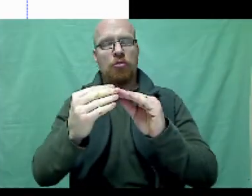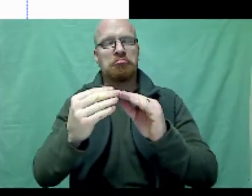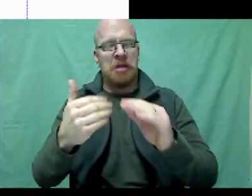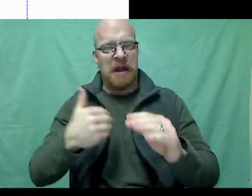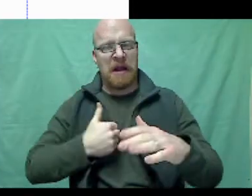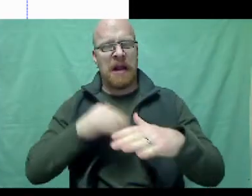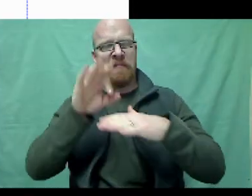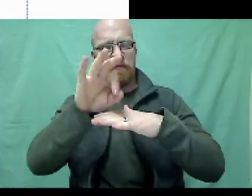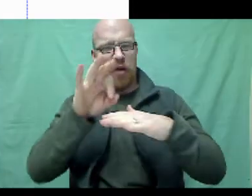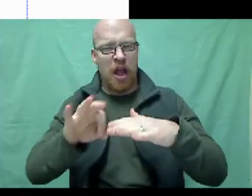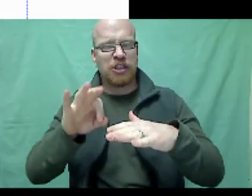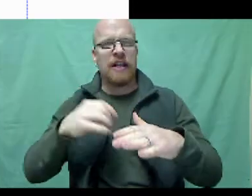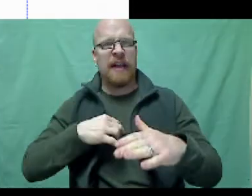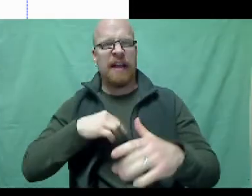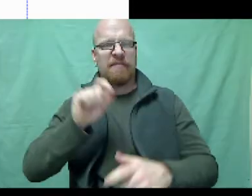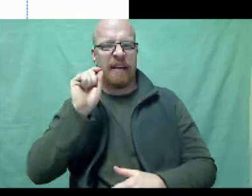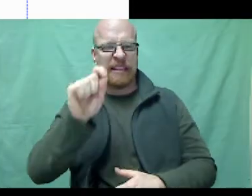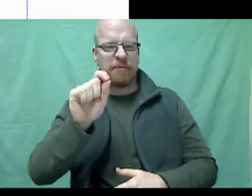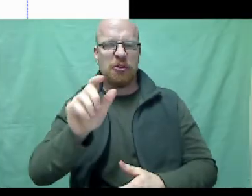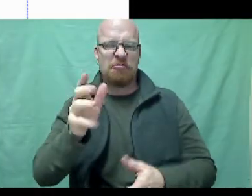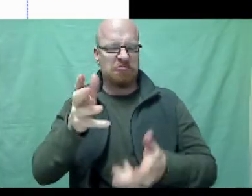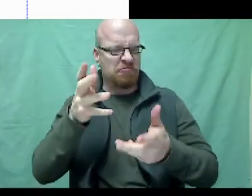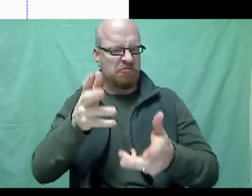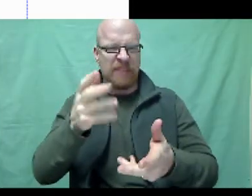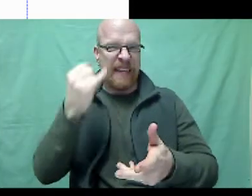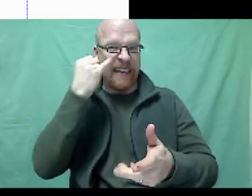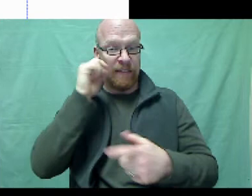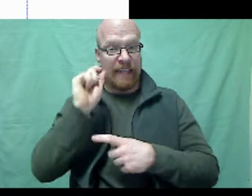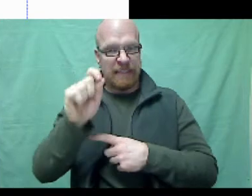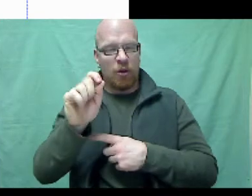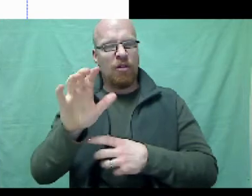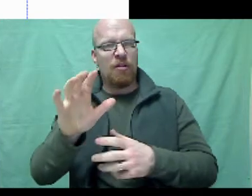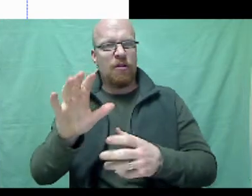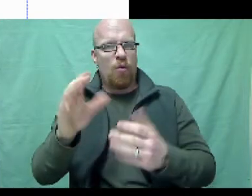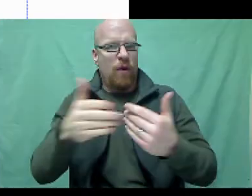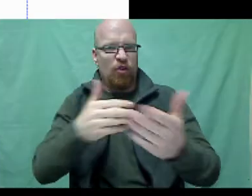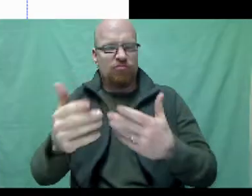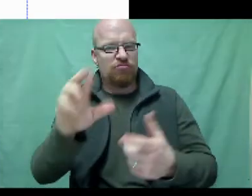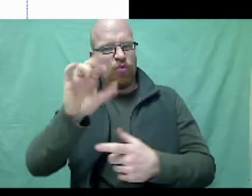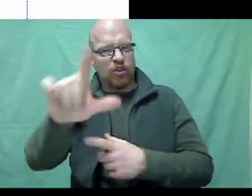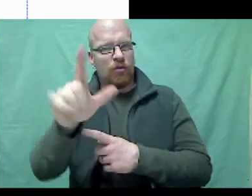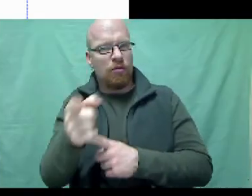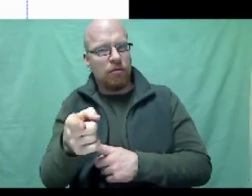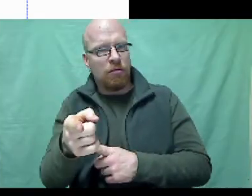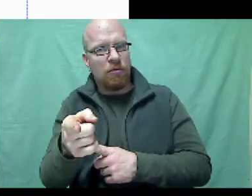You can write it as a fraction. There's no decimal, you know. It's a rational.